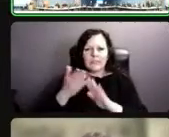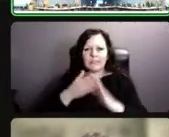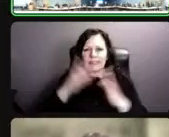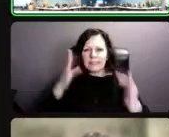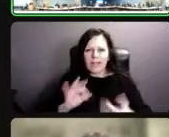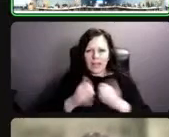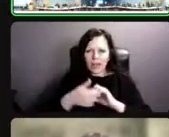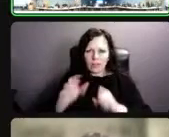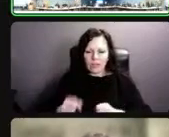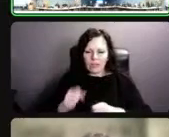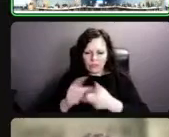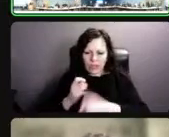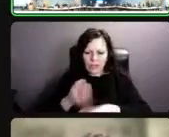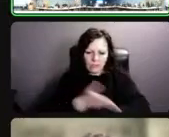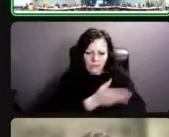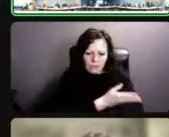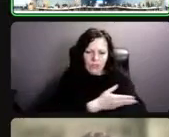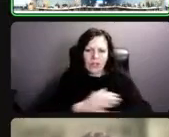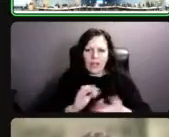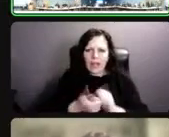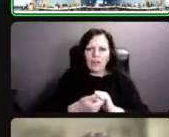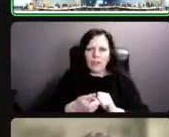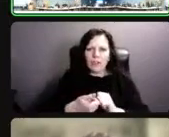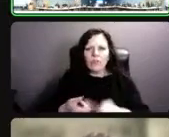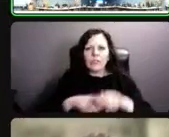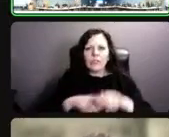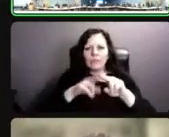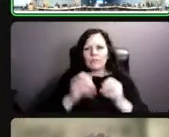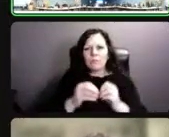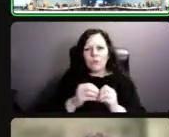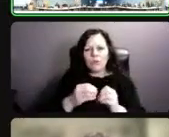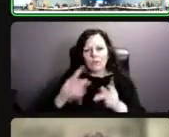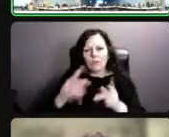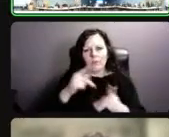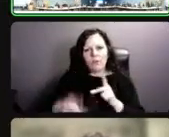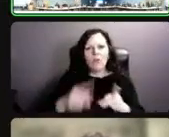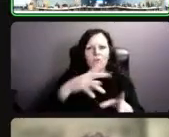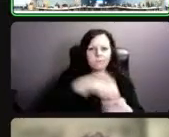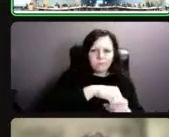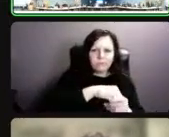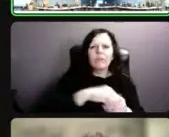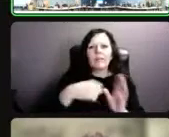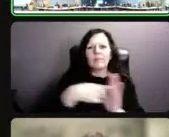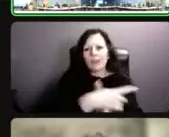BUT THERE'S ALWAYS OPPORTUNITIES IN GOVERNMENT